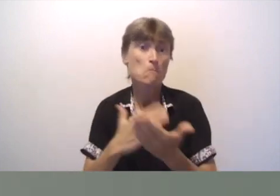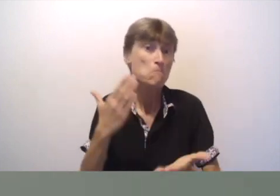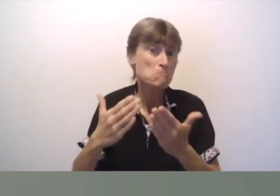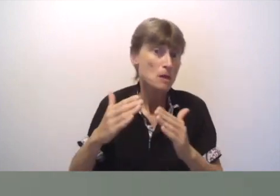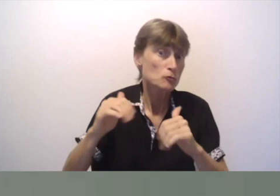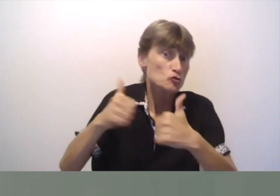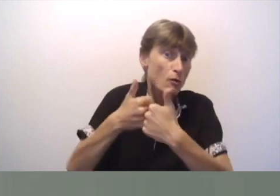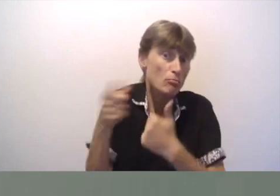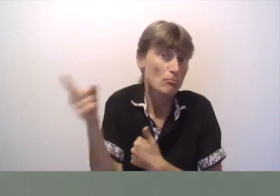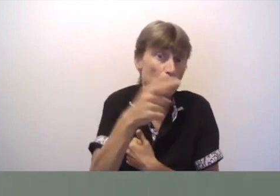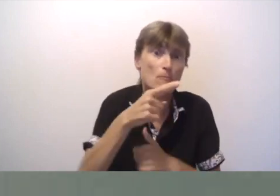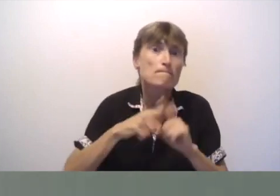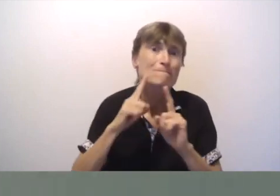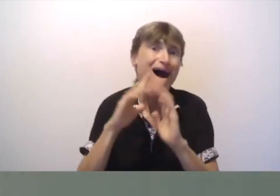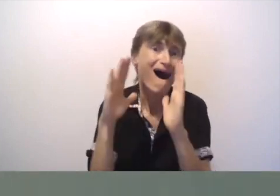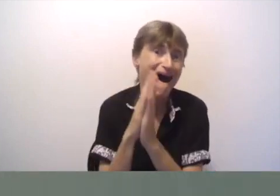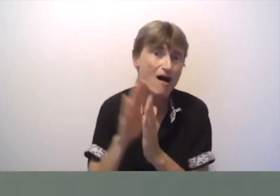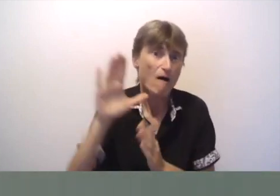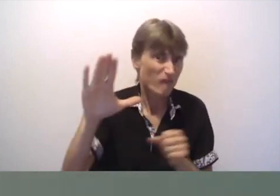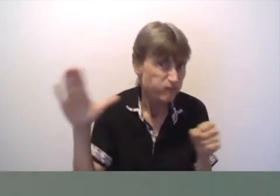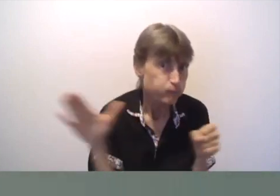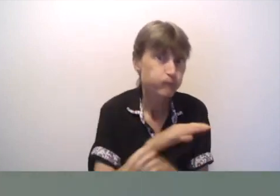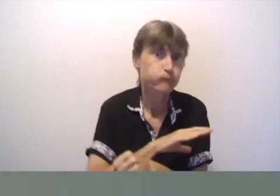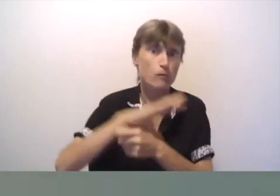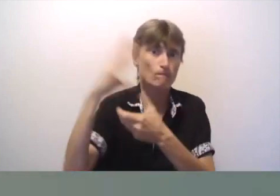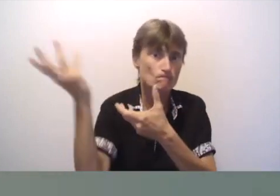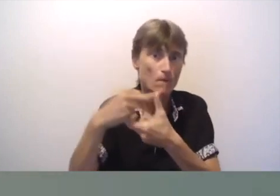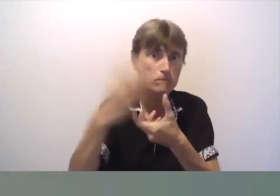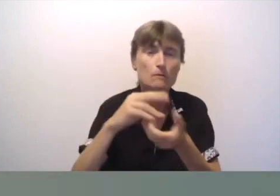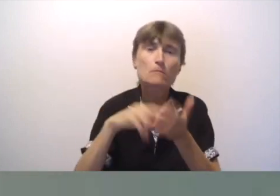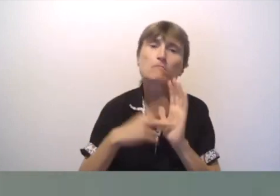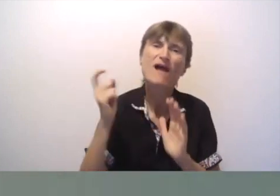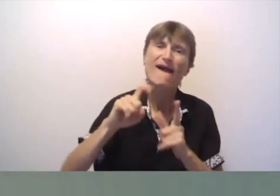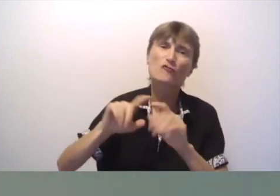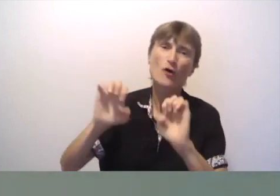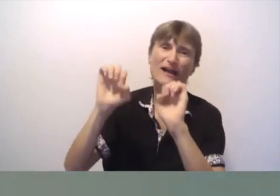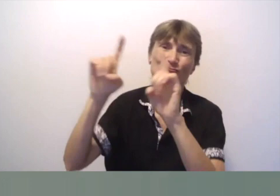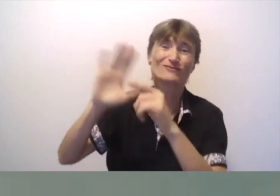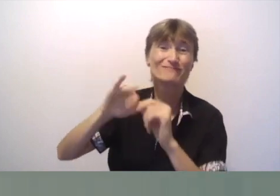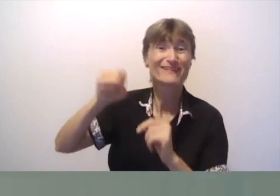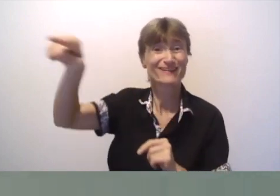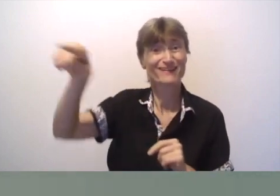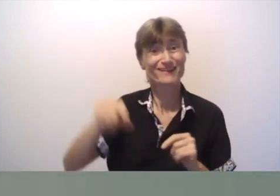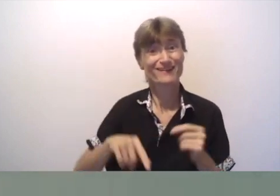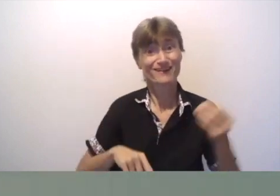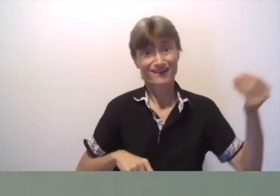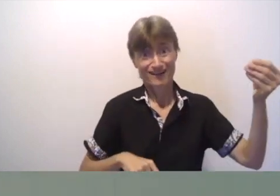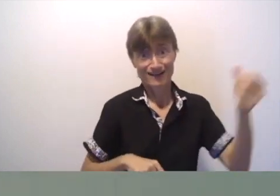on board as a whole they need to be made to understand the downstream import the downstream potential savings to sectors and the